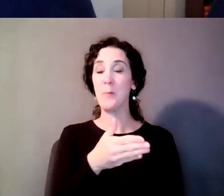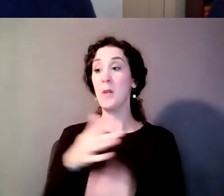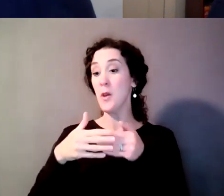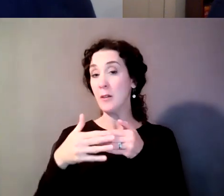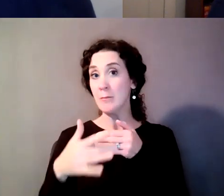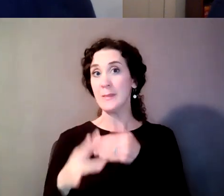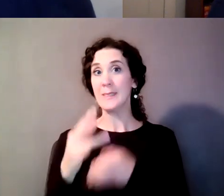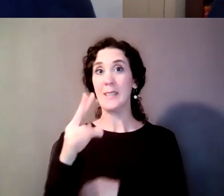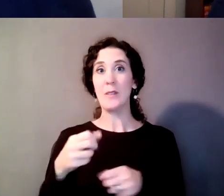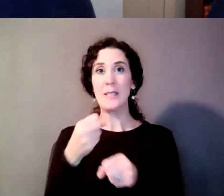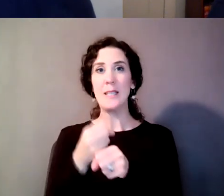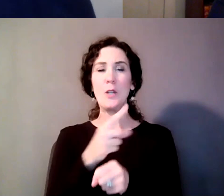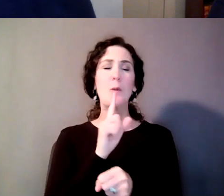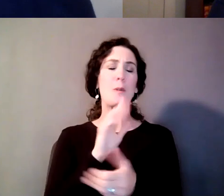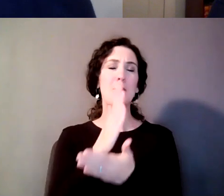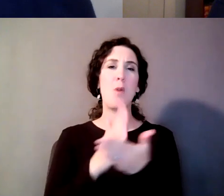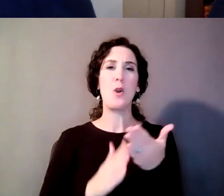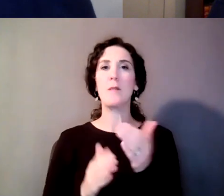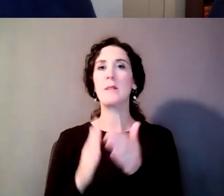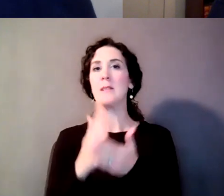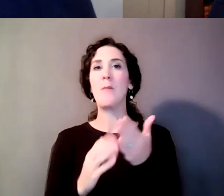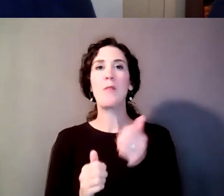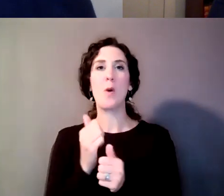some of Starbucks' most innovative efforts and he traveled extensively